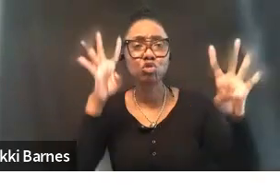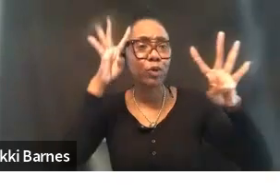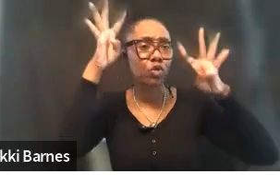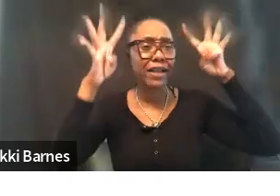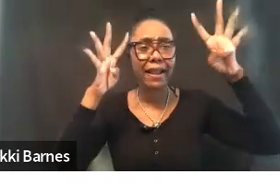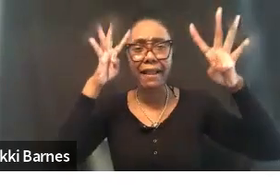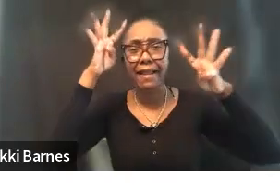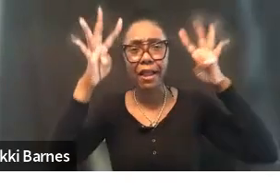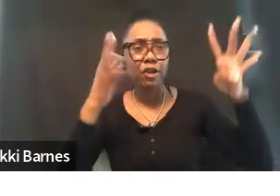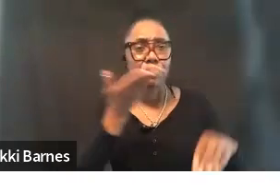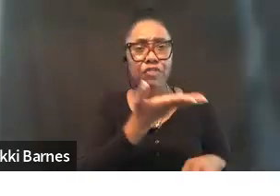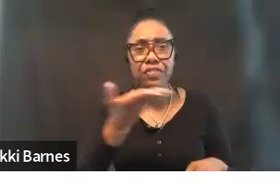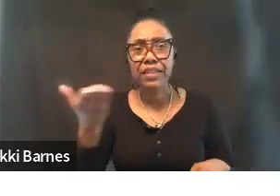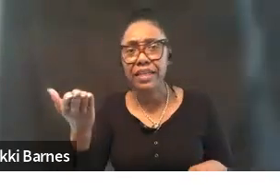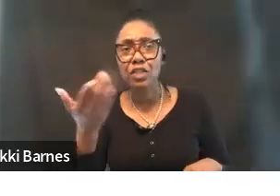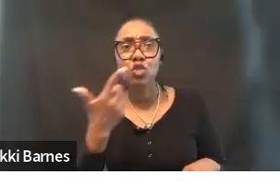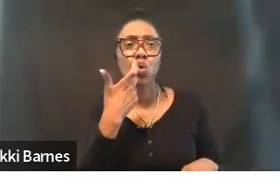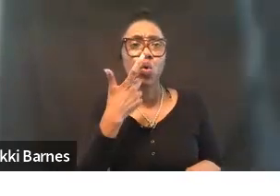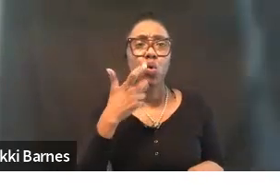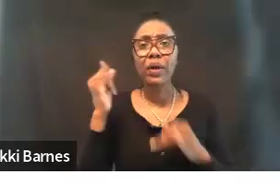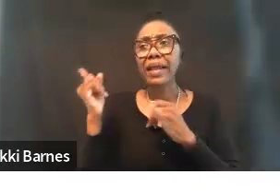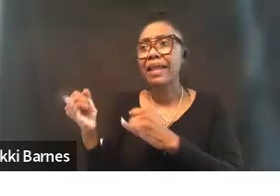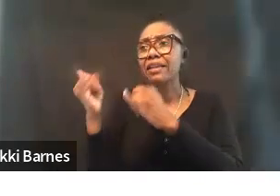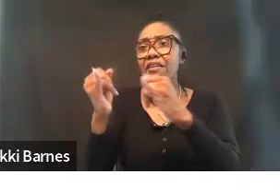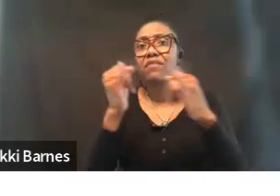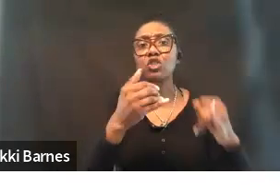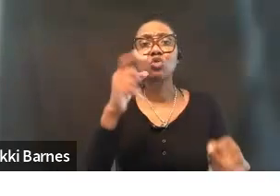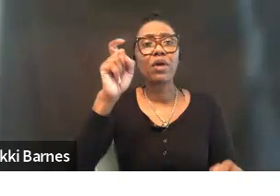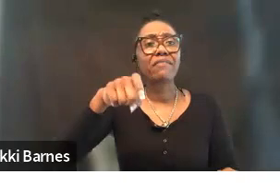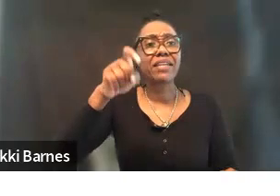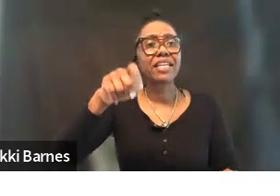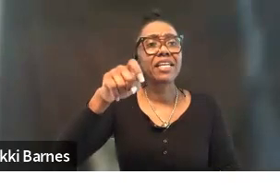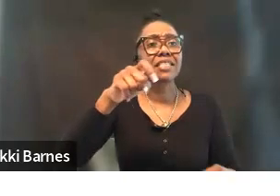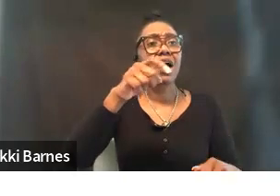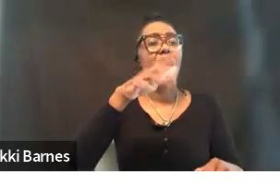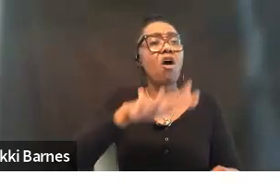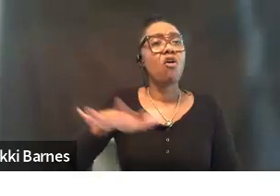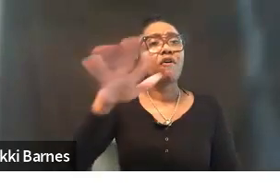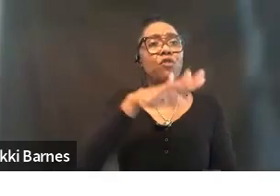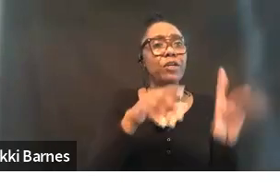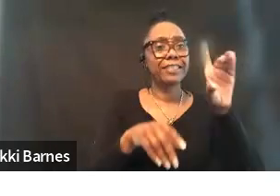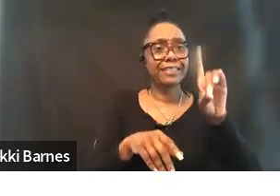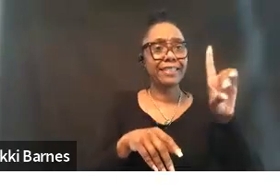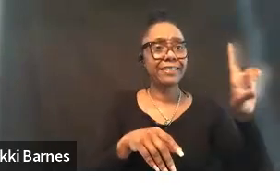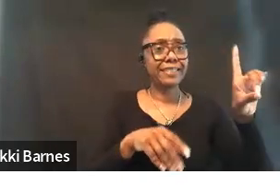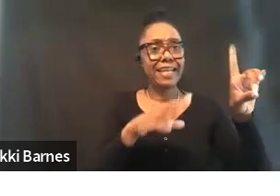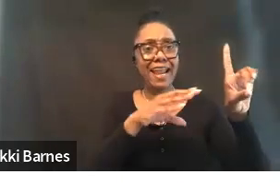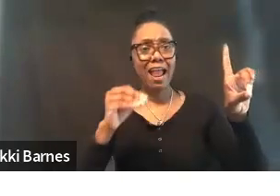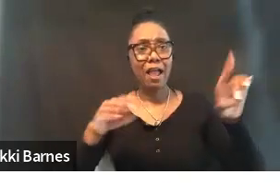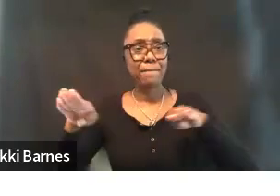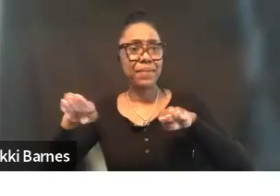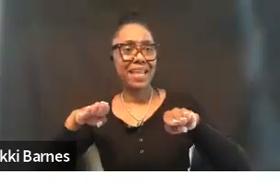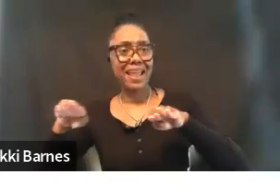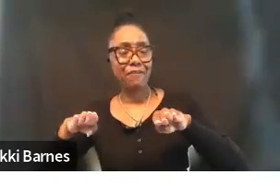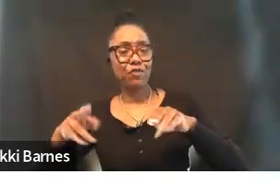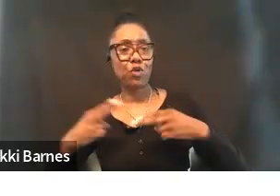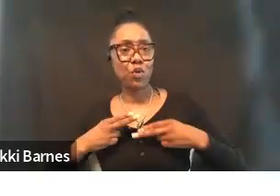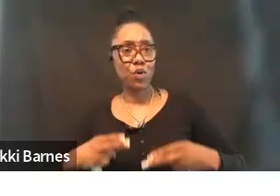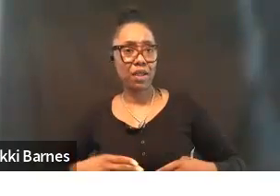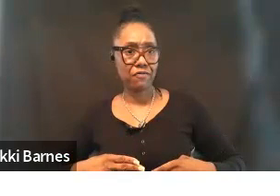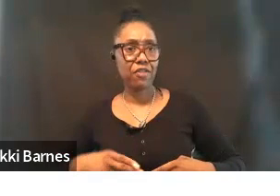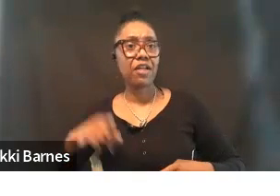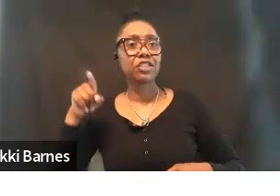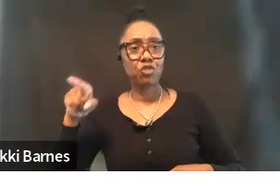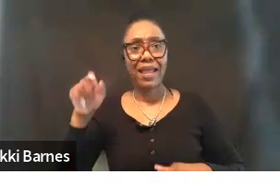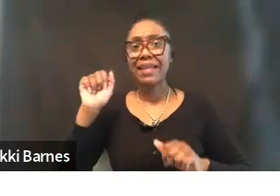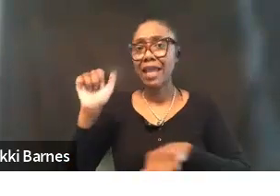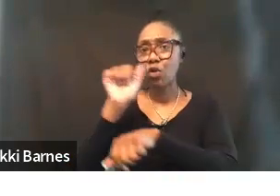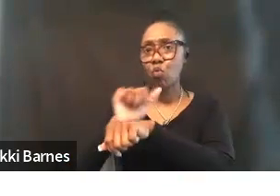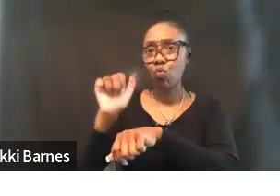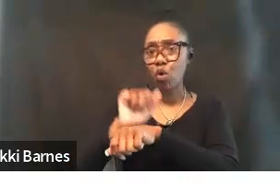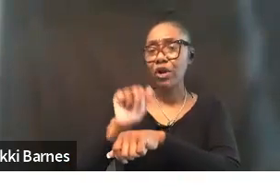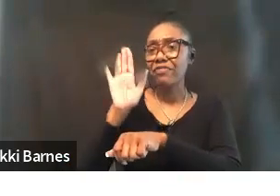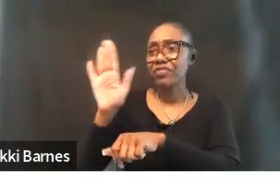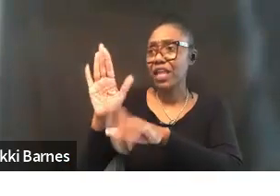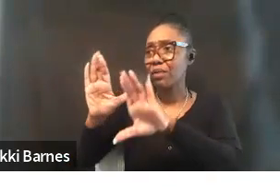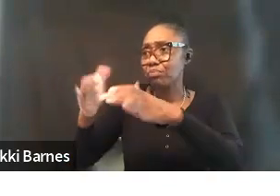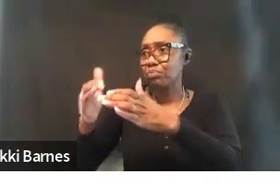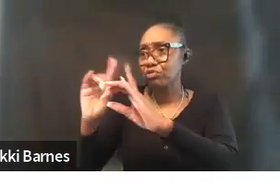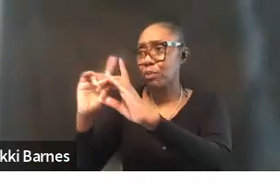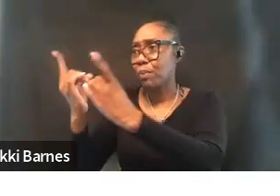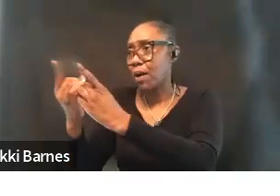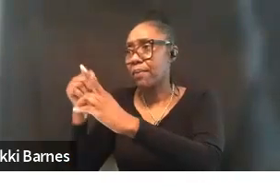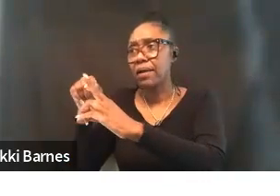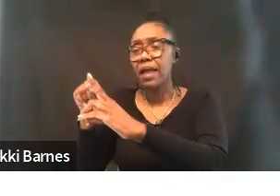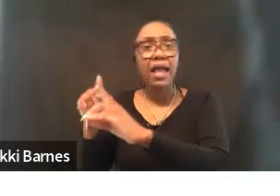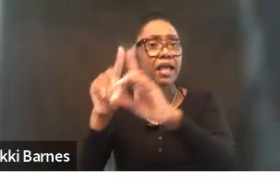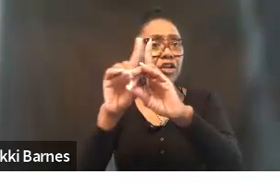Because they have the ability to work sort of across their offices and divisions. And they also provide some behavioral health services.